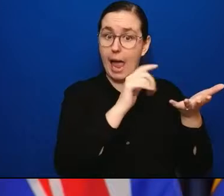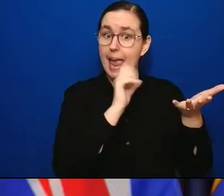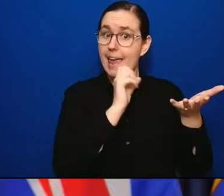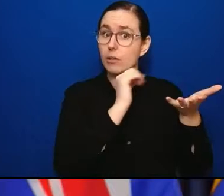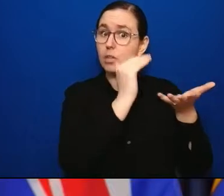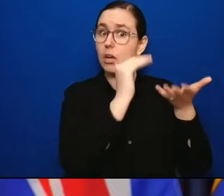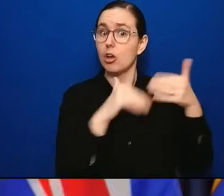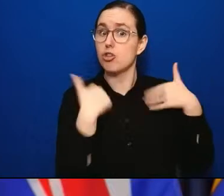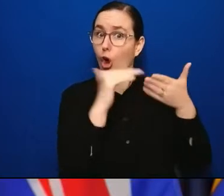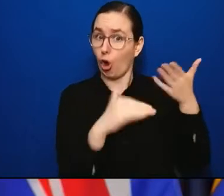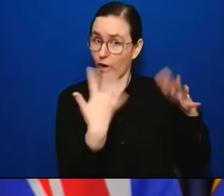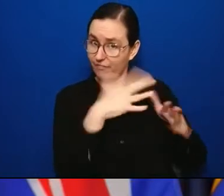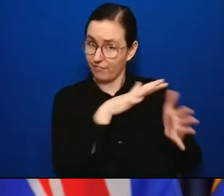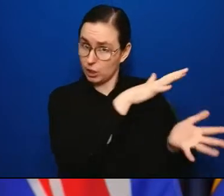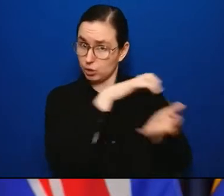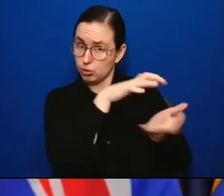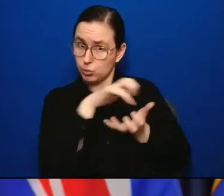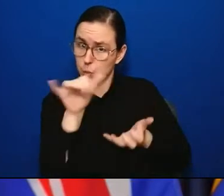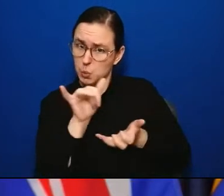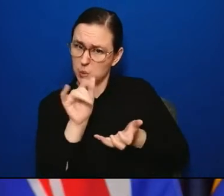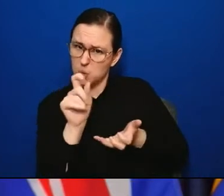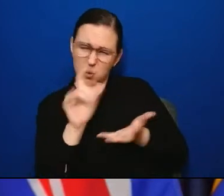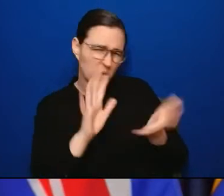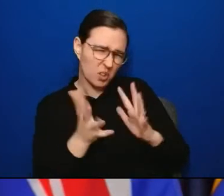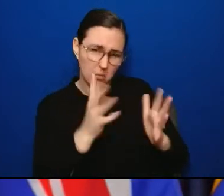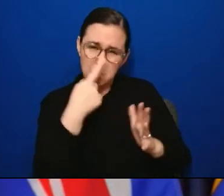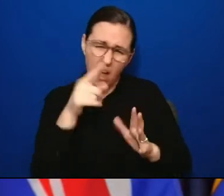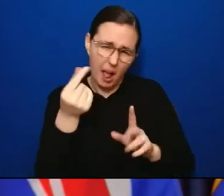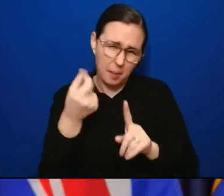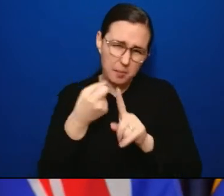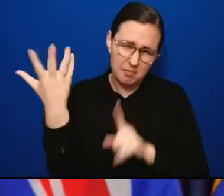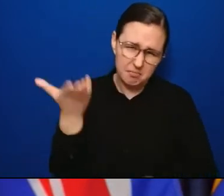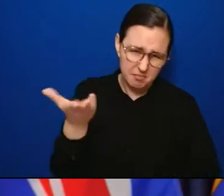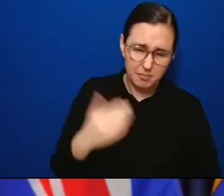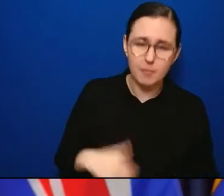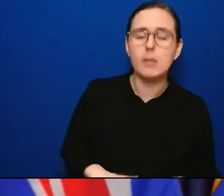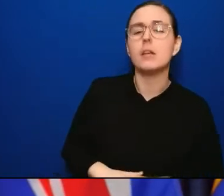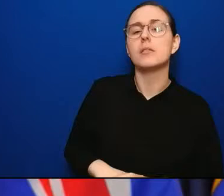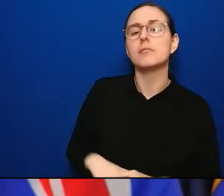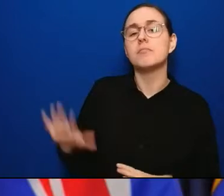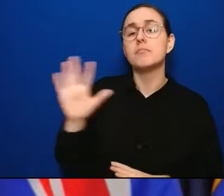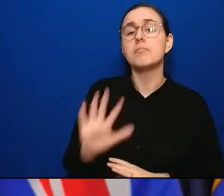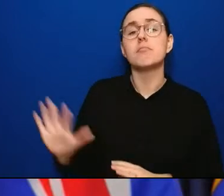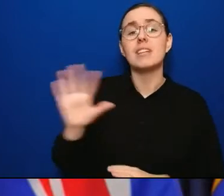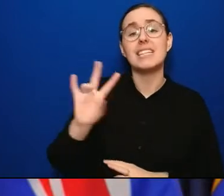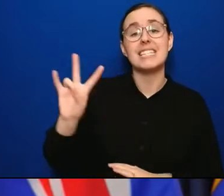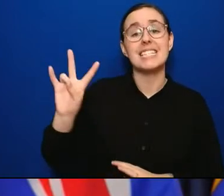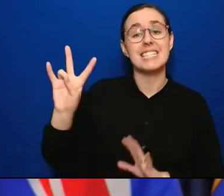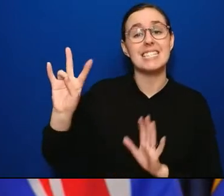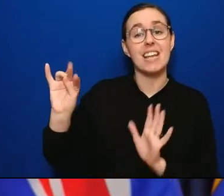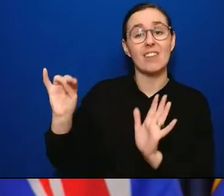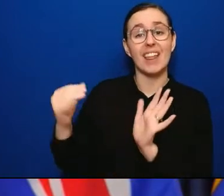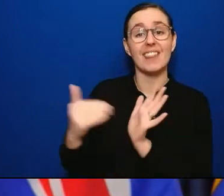to people in other age groups.